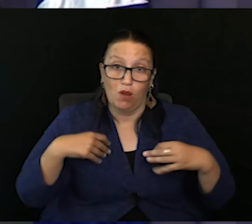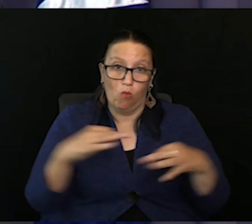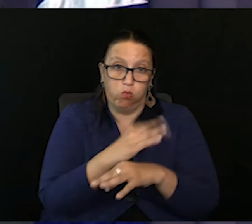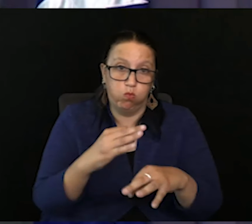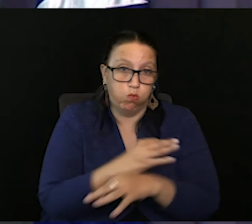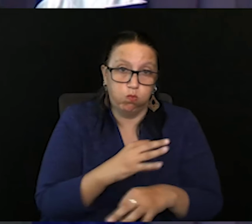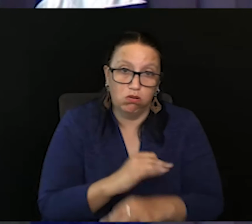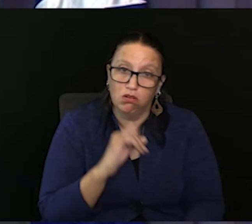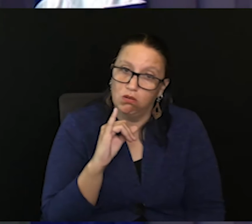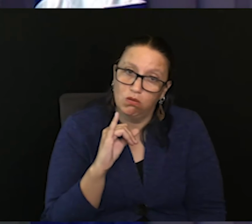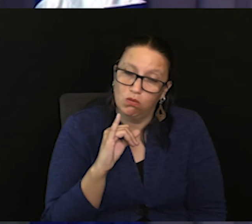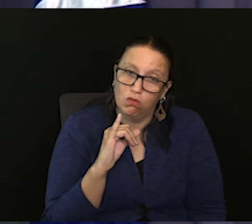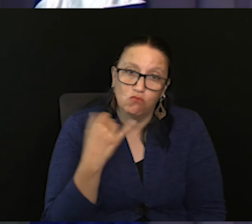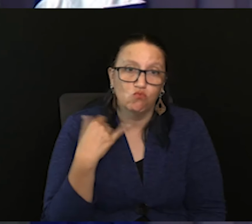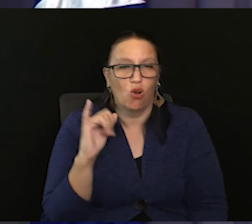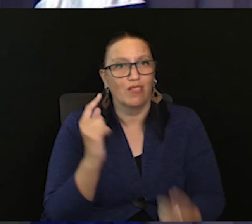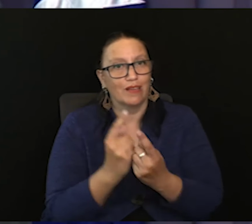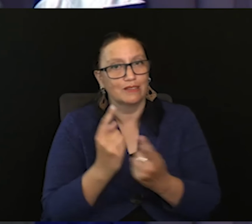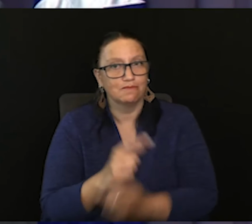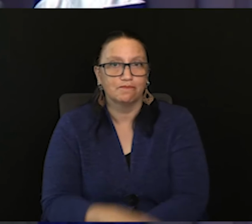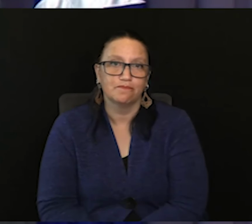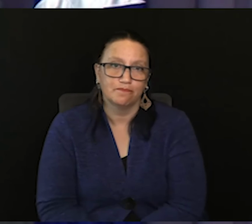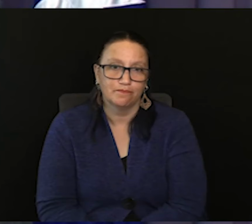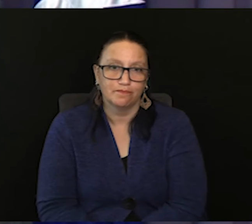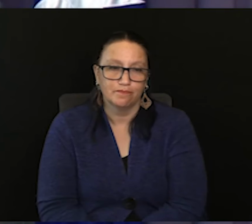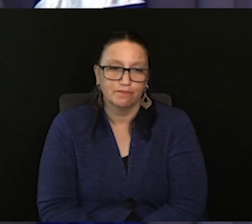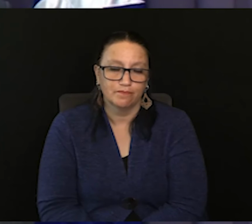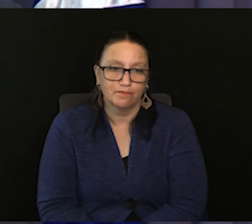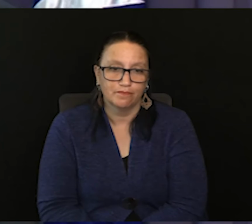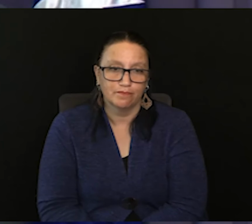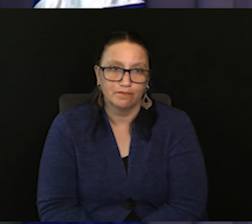there are some who clearly are doing the wrong thing. Can I go back, sorry to the pills?